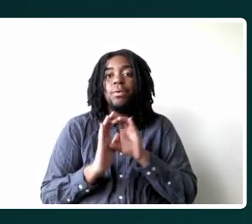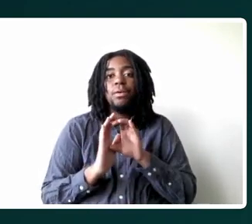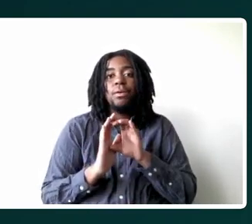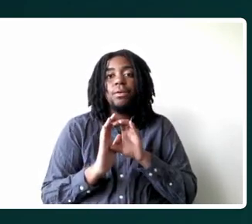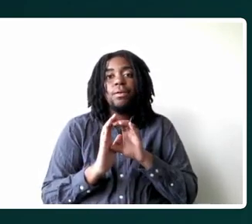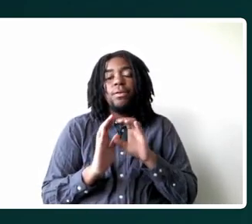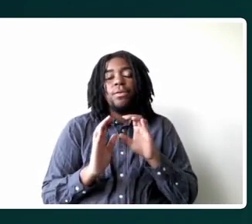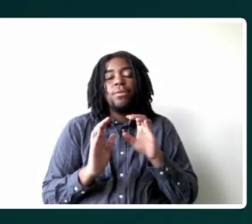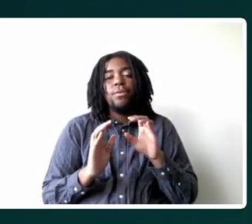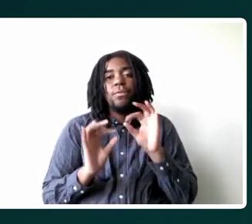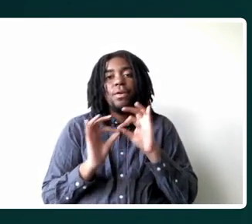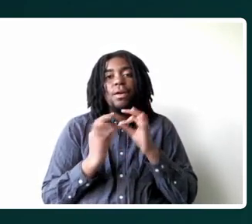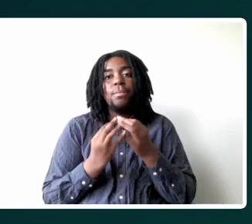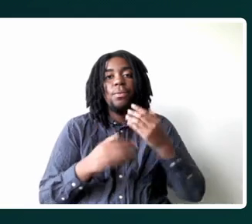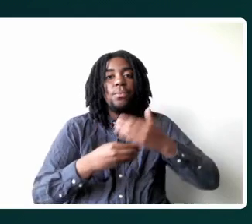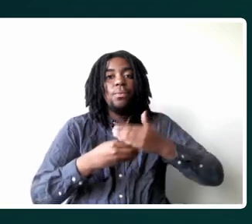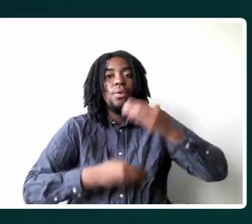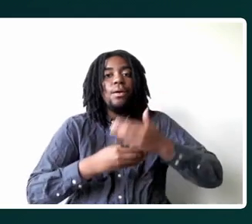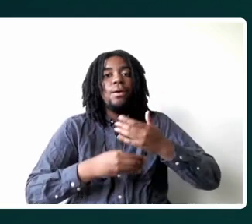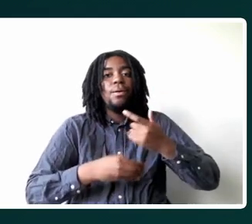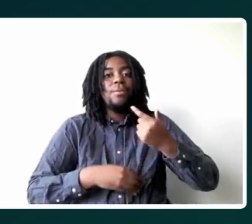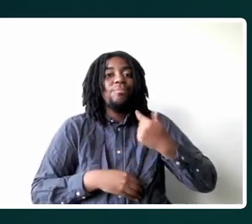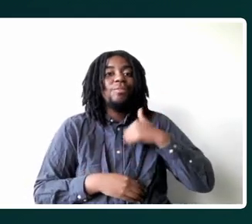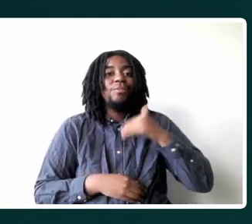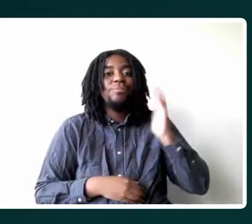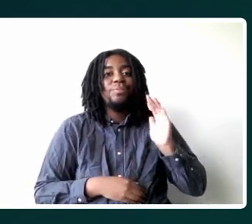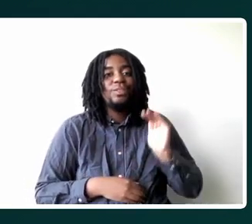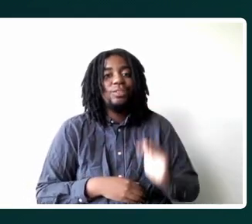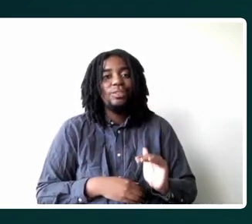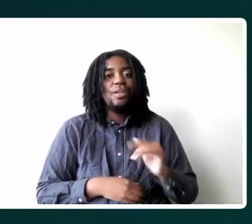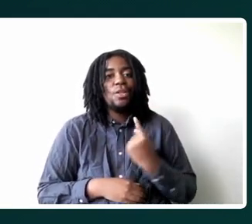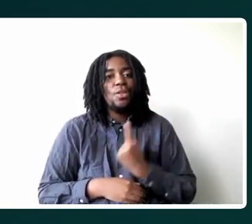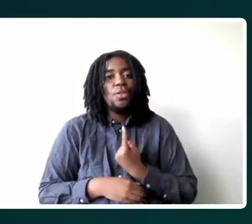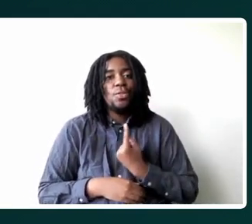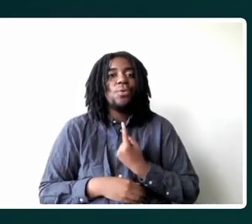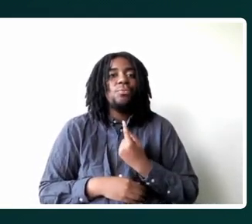I was the child alone in their window, but I could feel the family near me. The grandchild